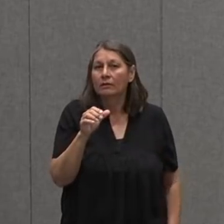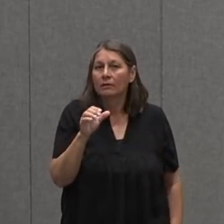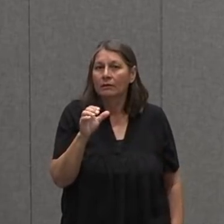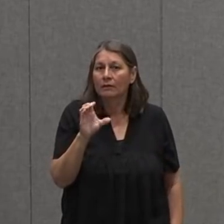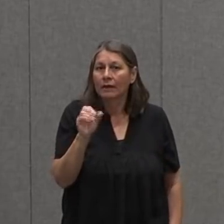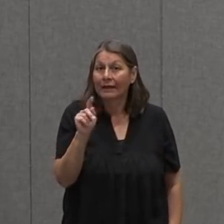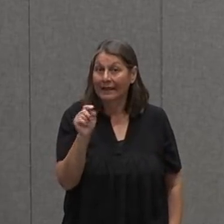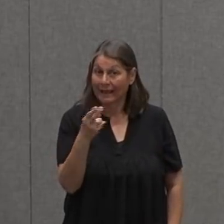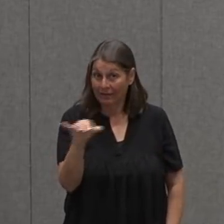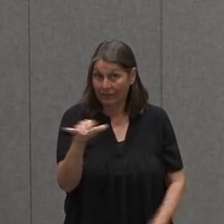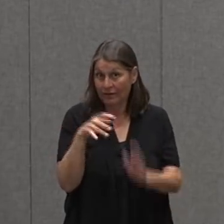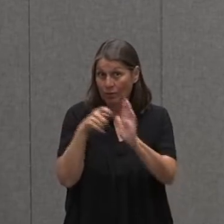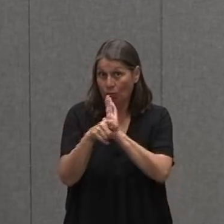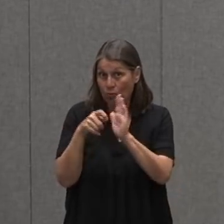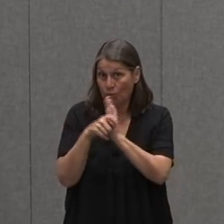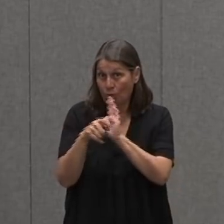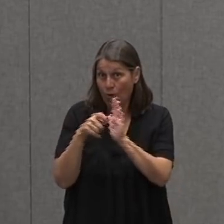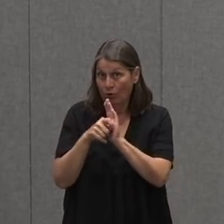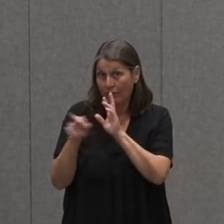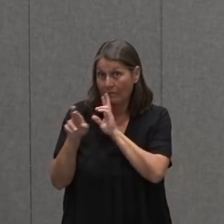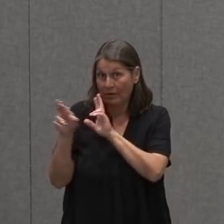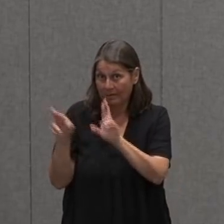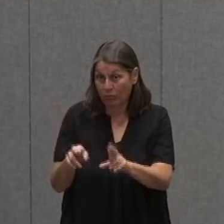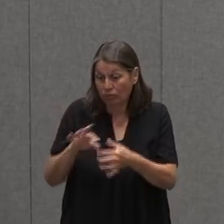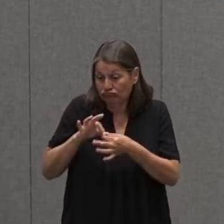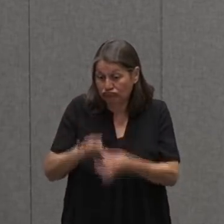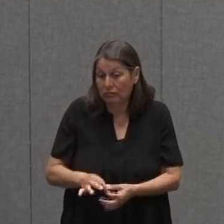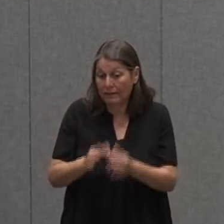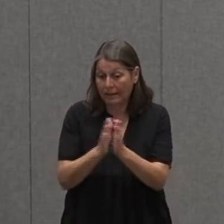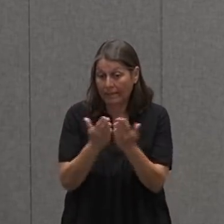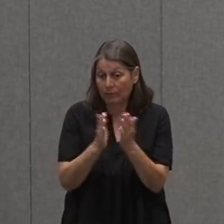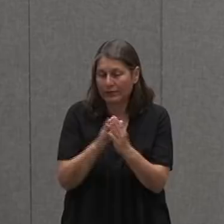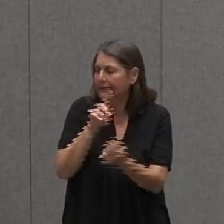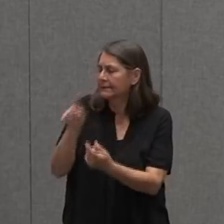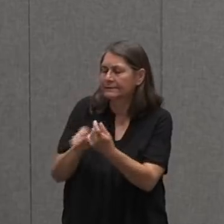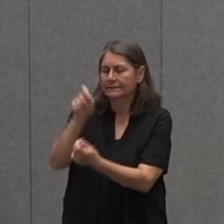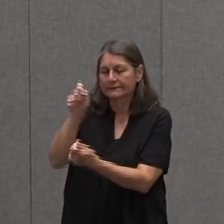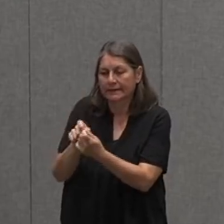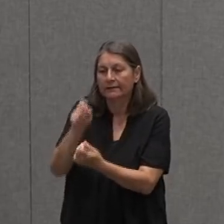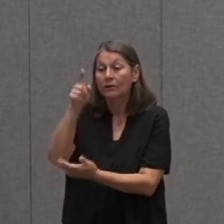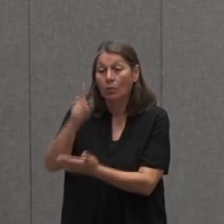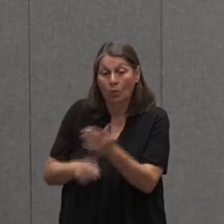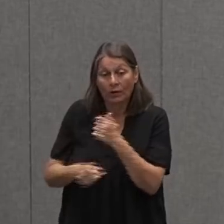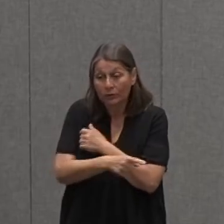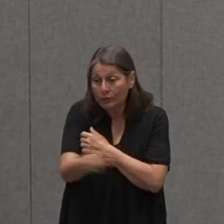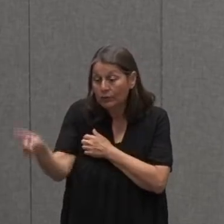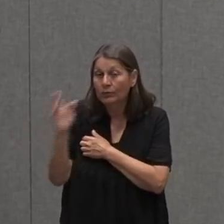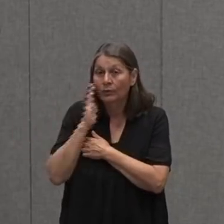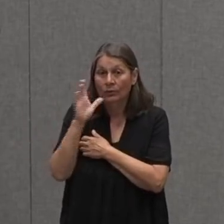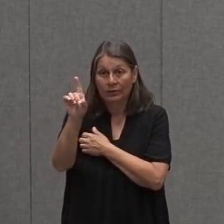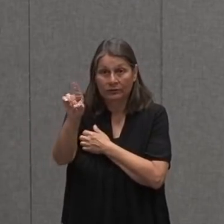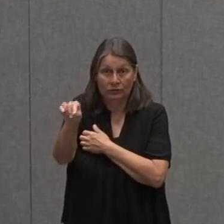Because this is exactly what we're going to be doing, is we're going to be working together to learn